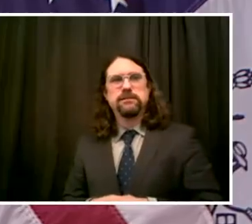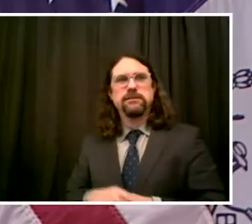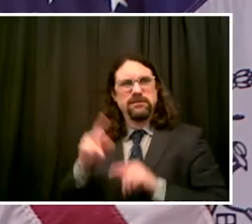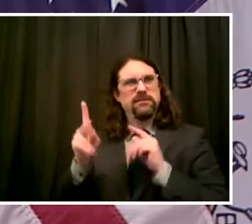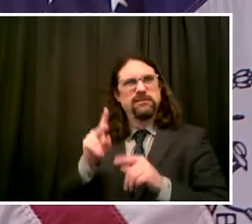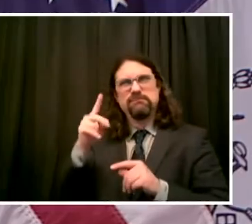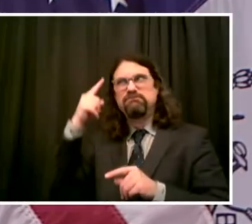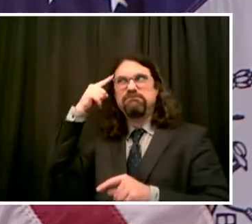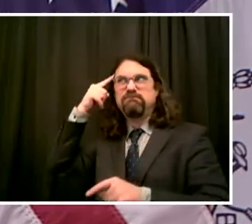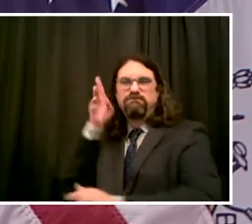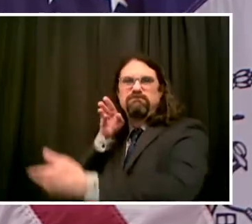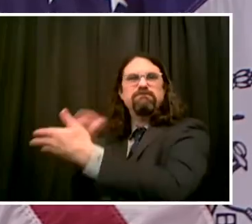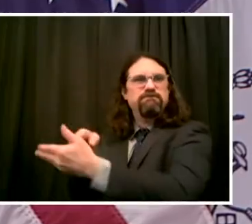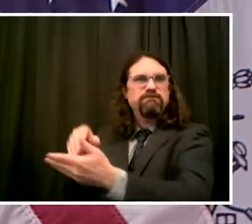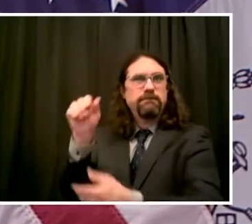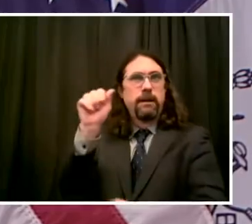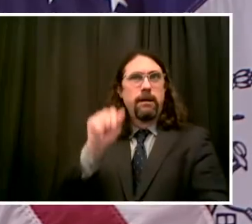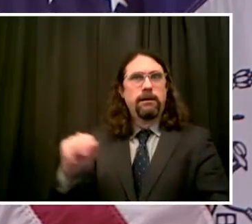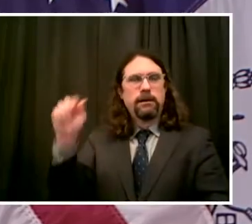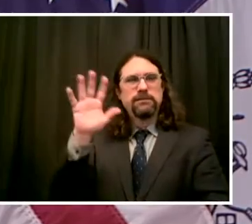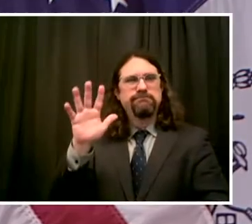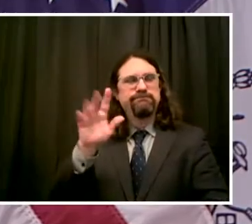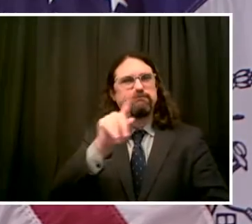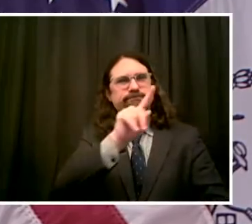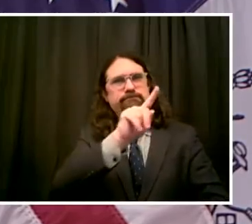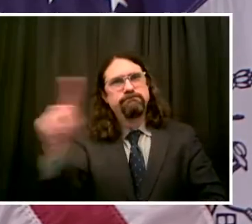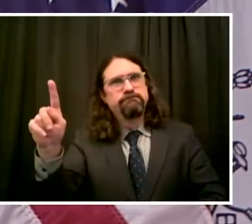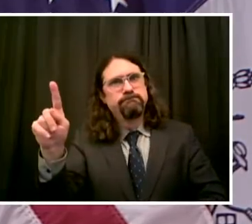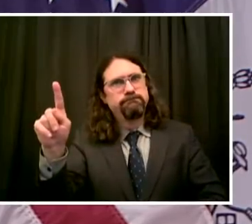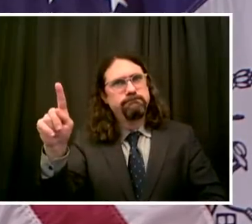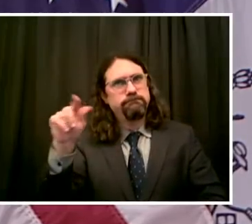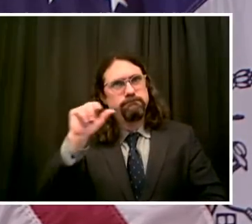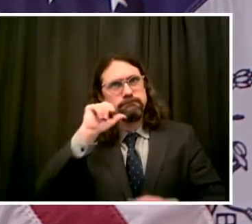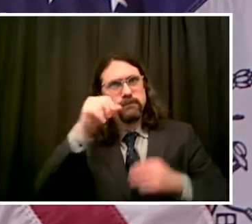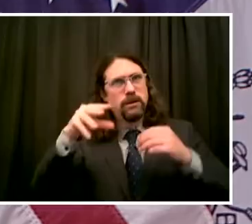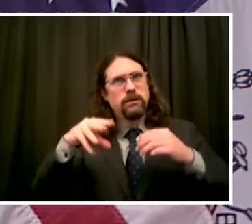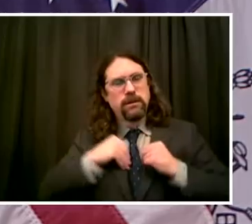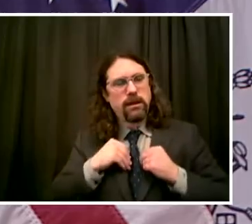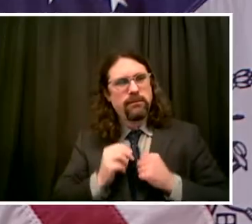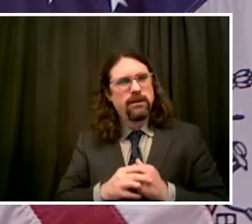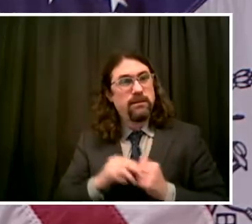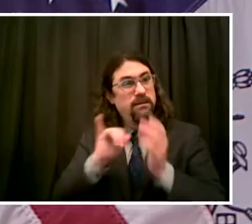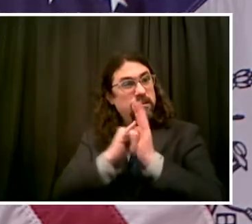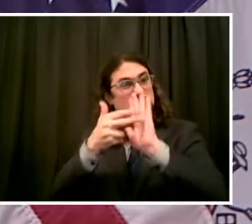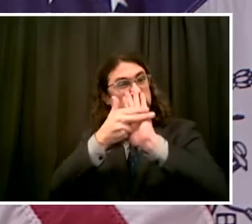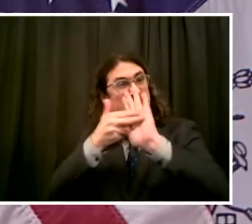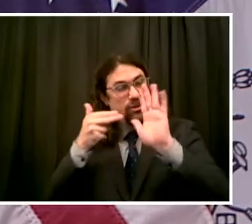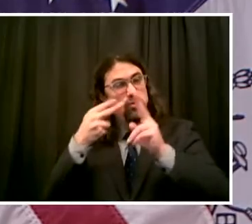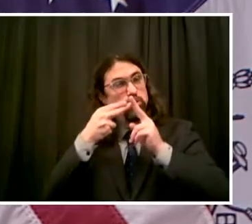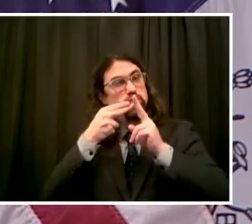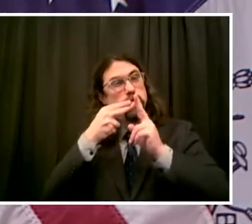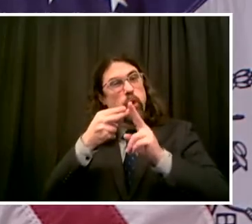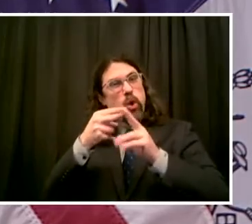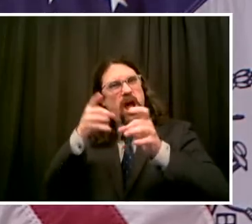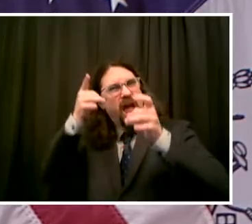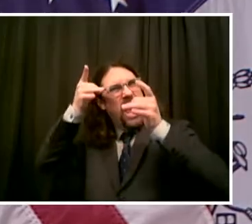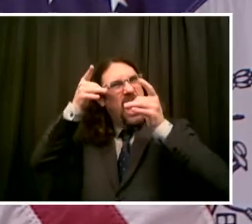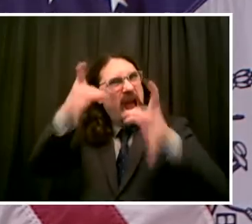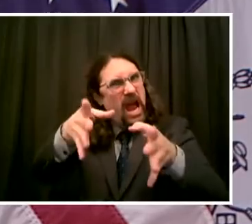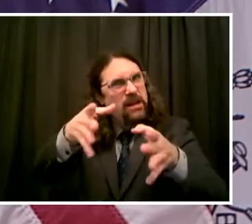CRISIS. WE DON'T ACCEPT VIOLENCE IN NEW YORK CITY. ANY HATE OR ACCOUNT OF BIAS, WE RPUS UEIT AND